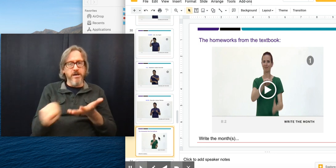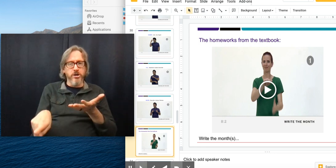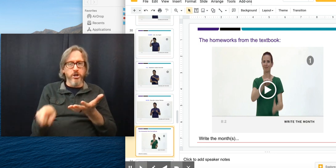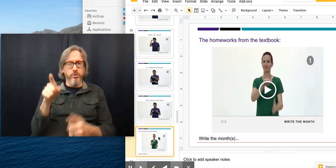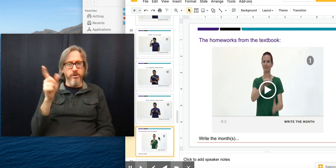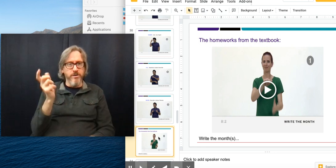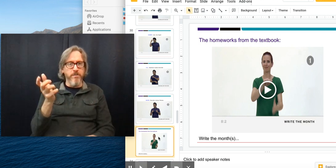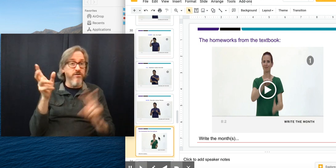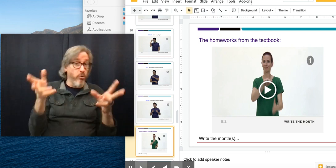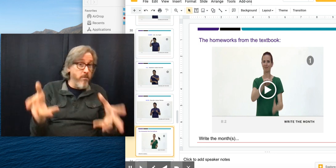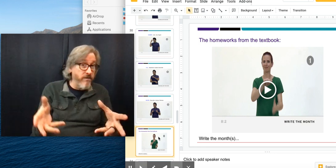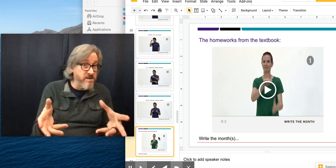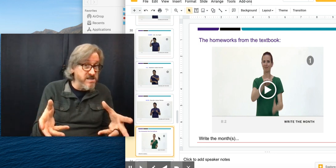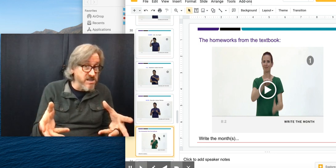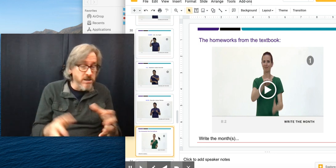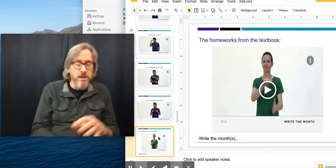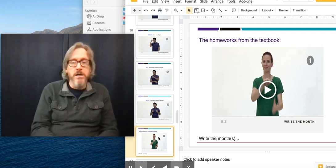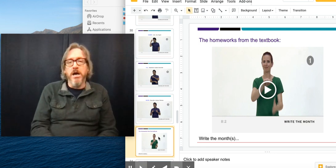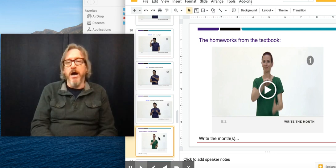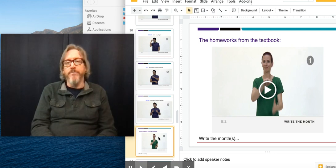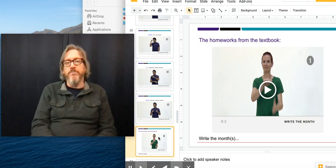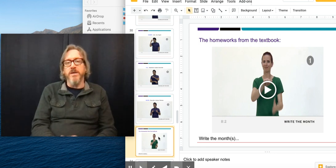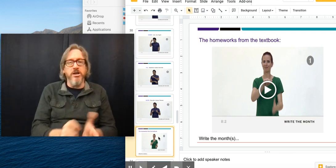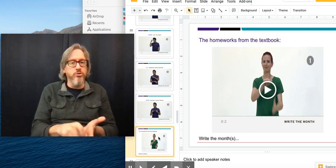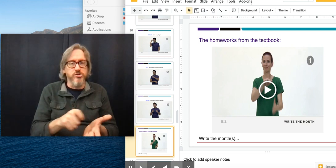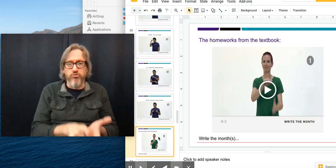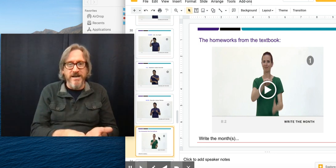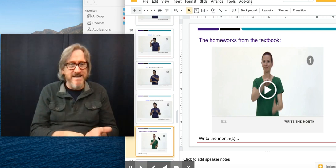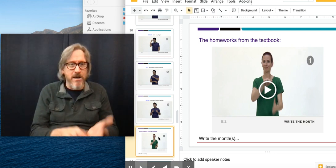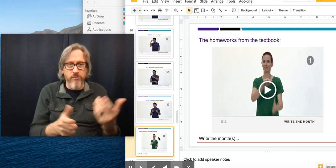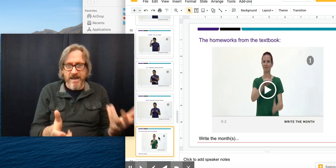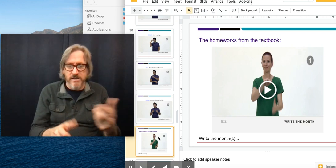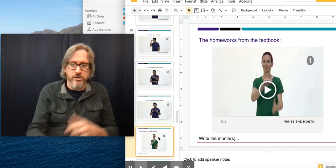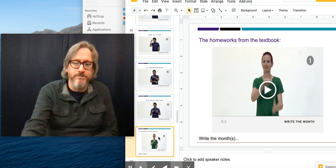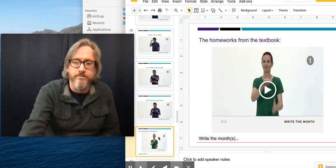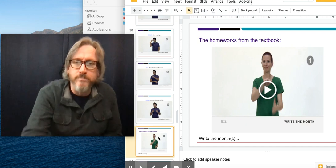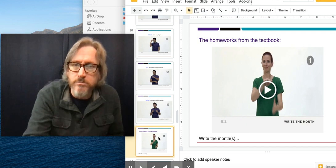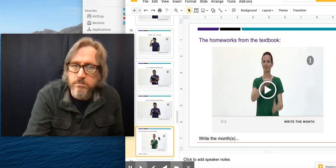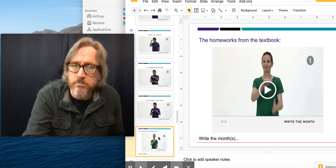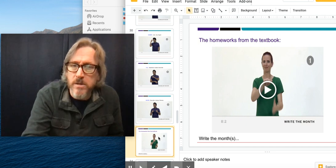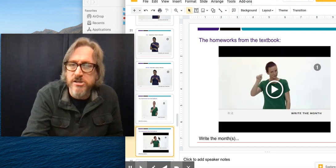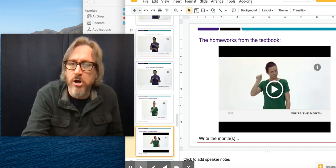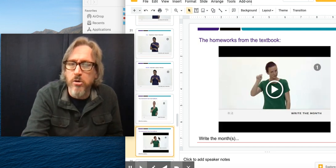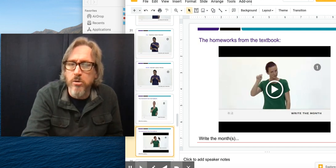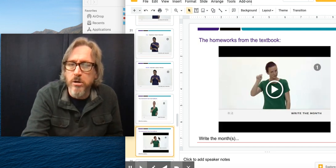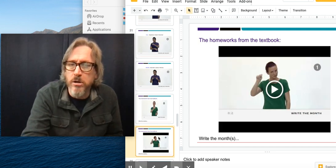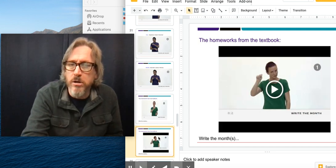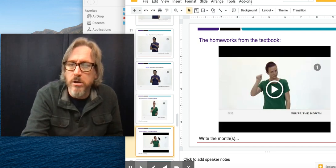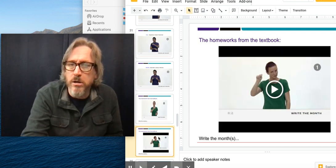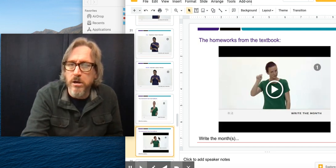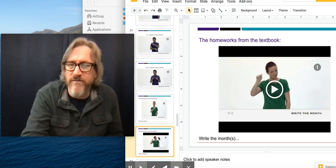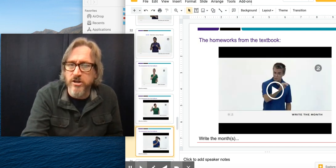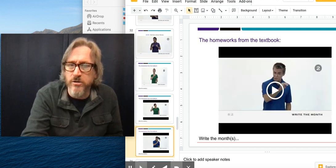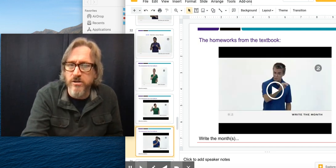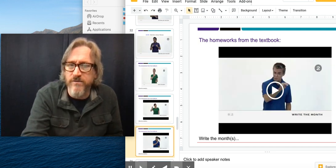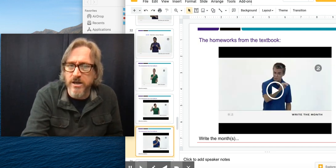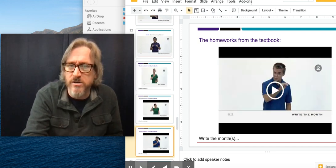they include the month or months and you just write down the answer so I've included the videos